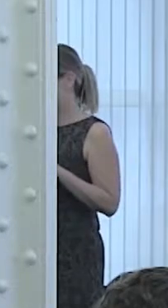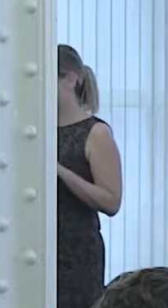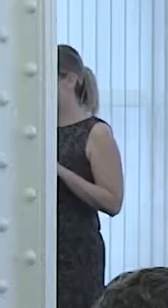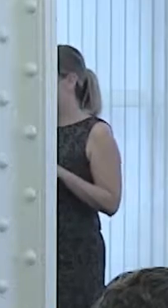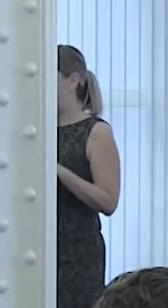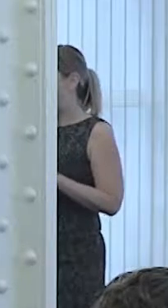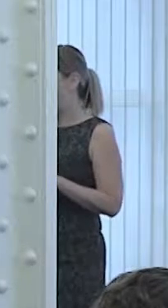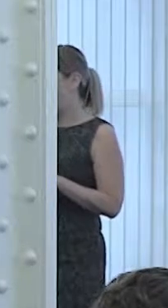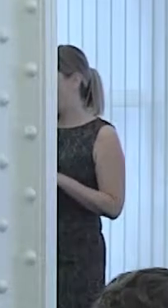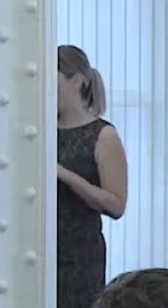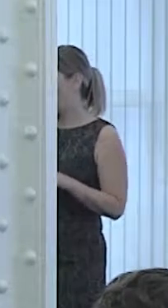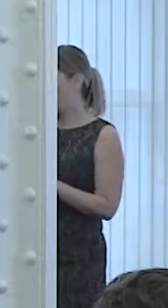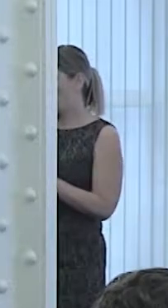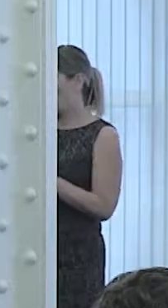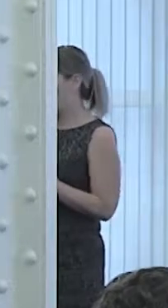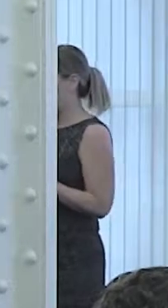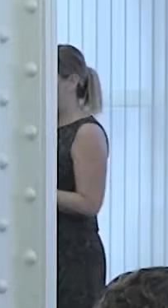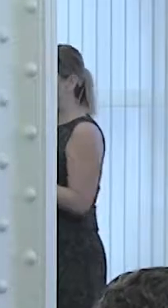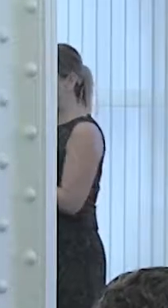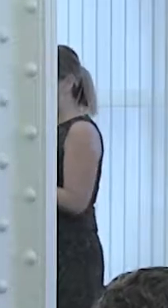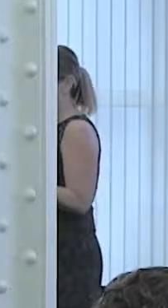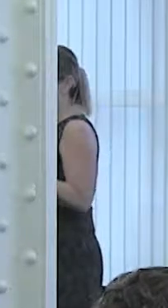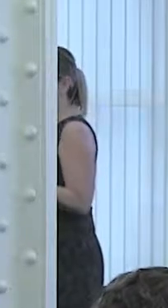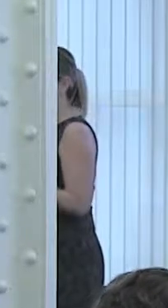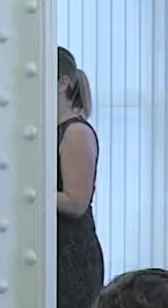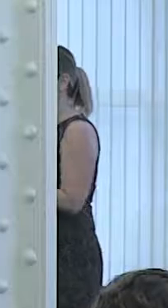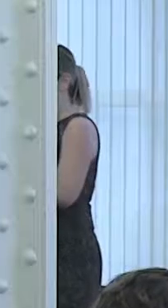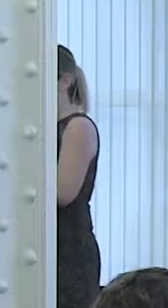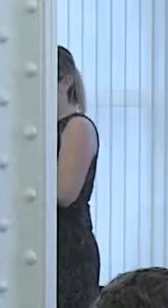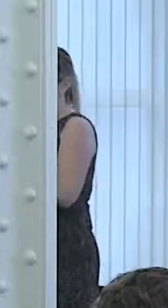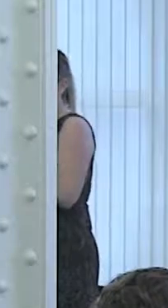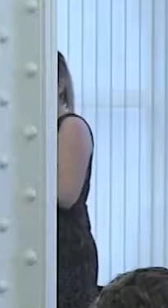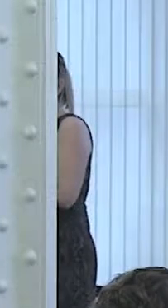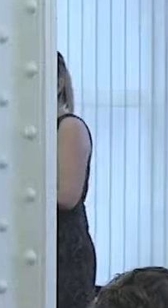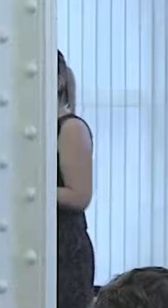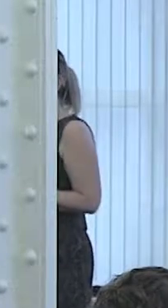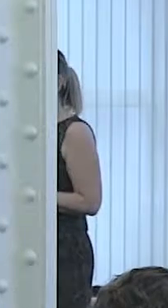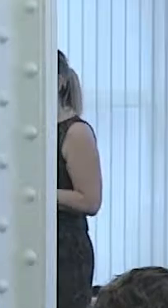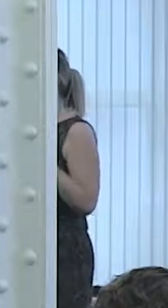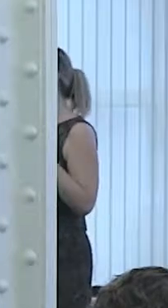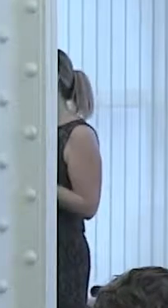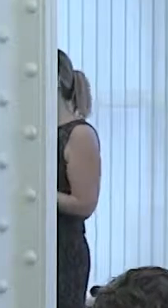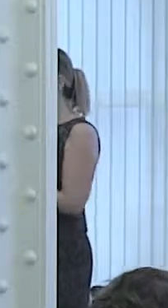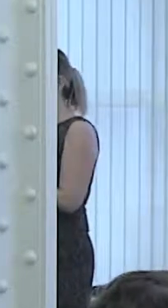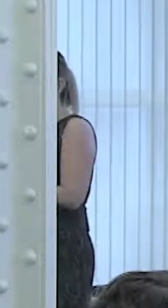to go to a kink party that starts at 9:00 pm, when I'm tired at 11:00,